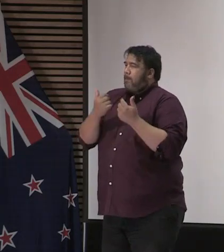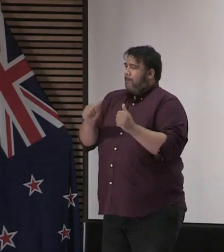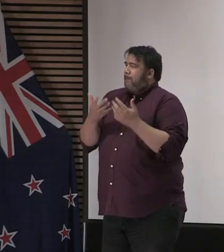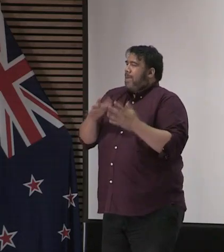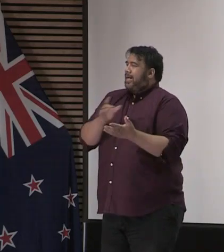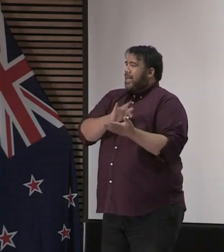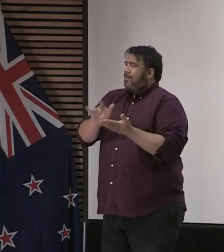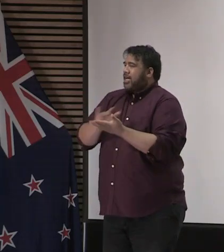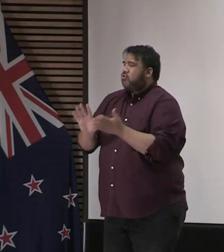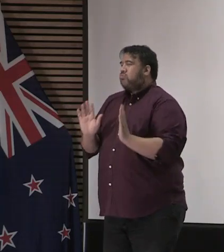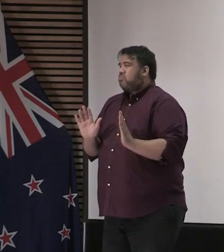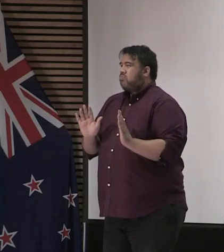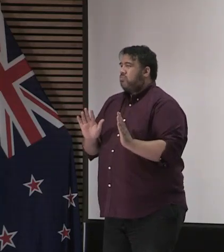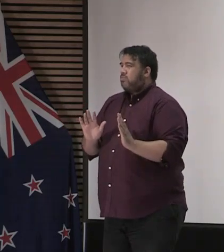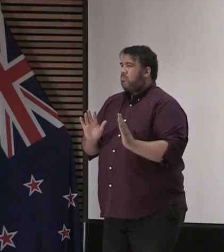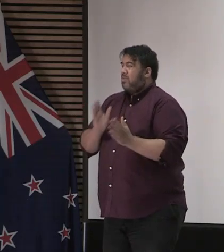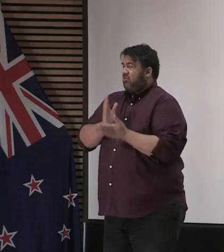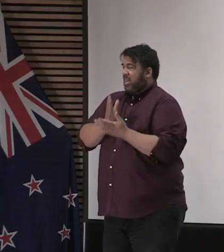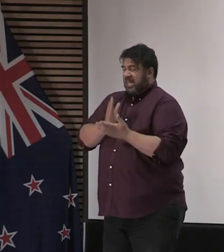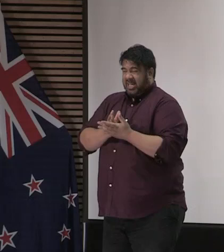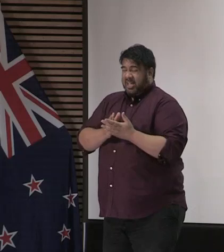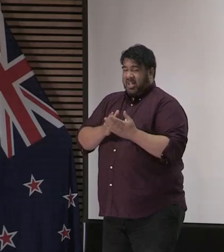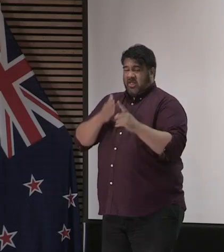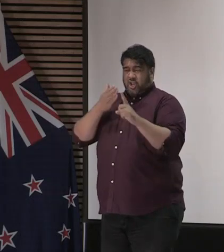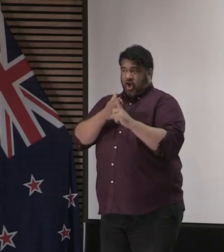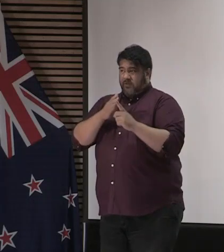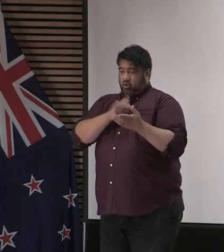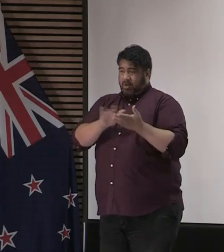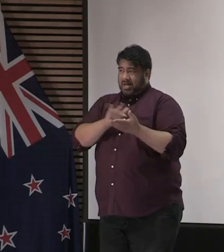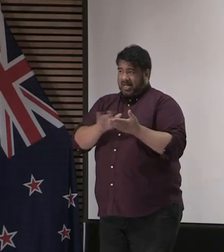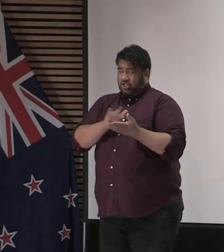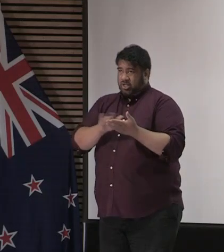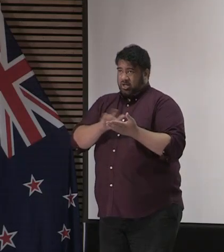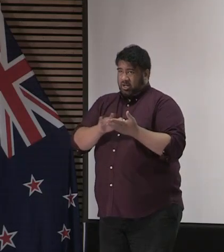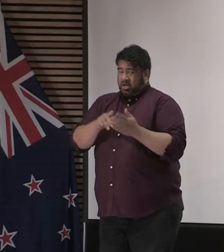effective treatments and/or a vaccine. But, in the meantime,